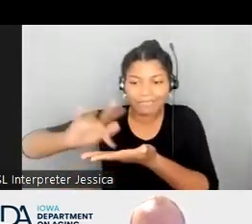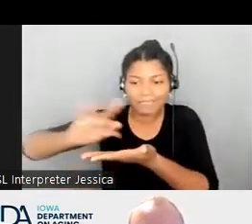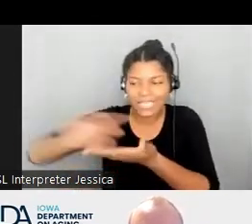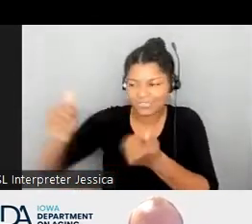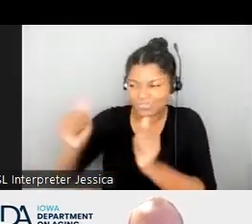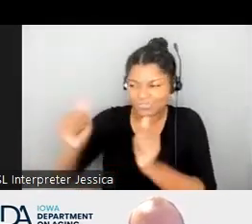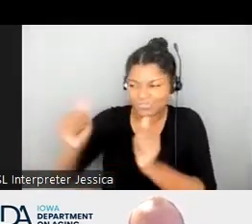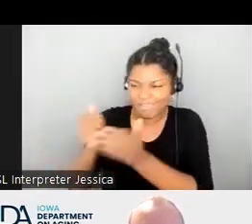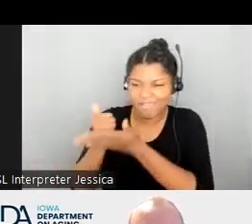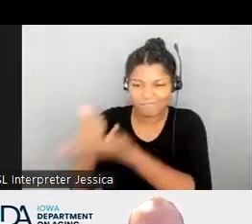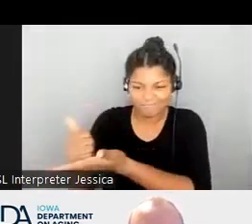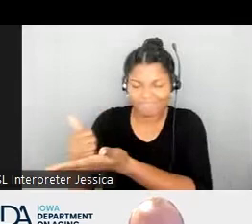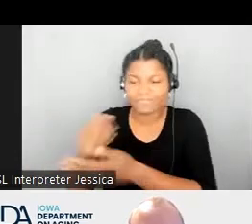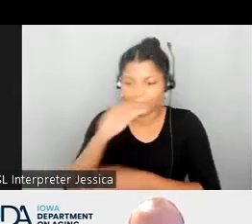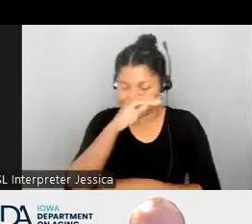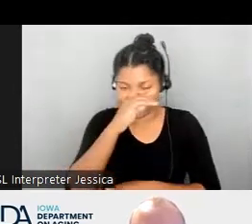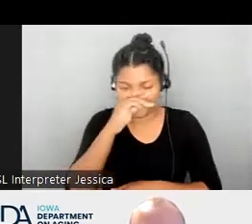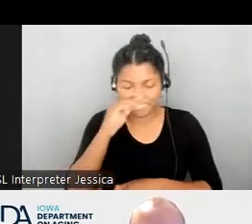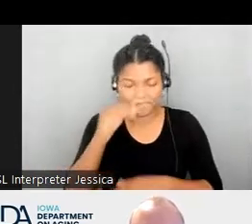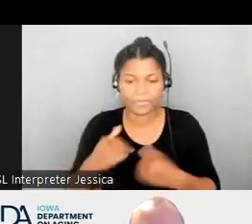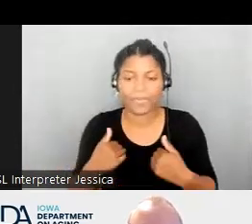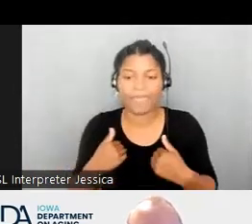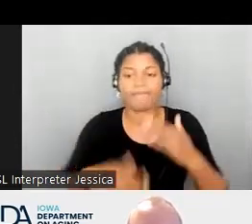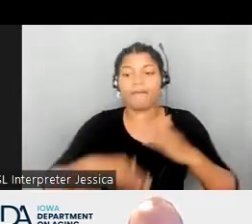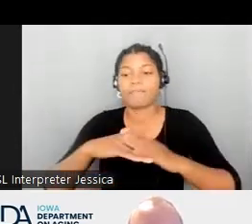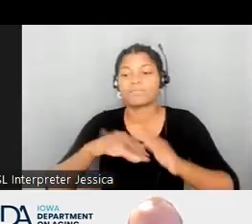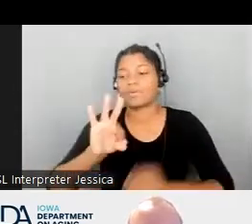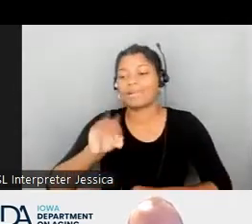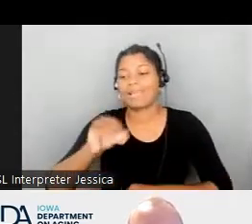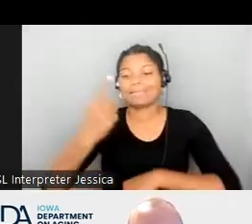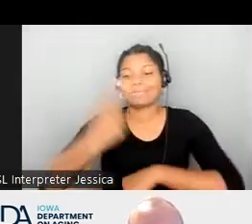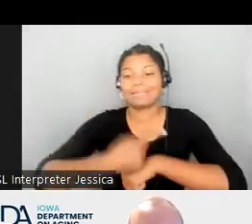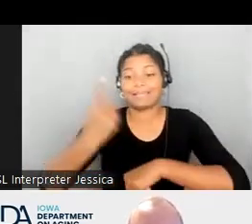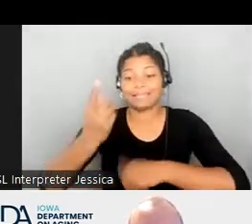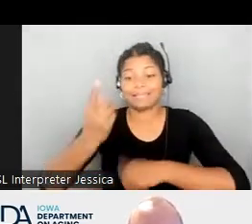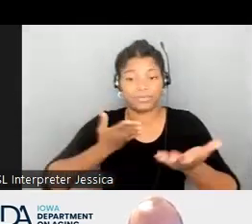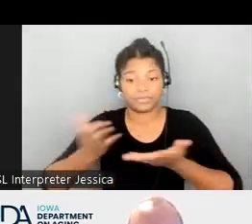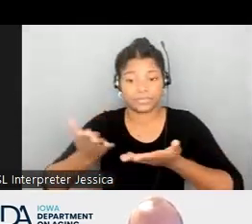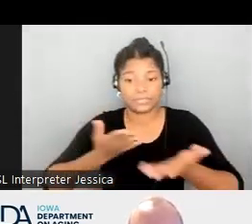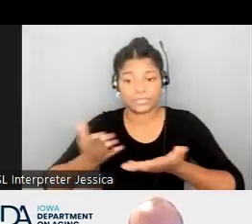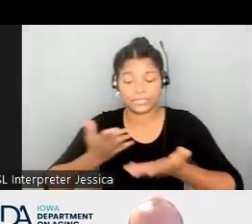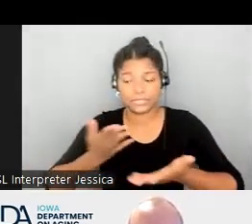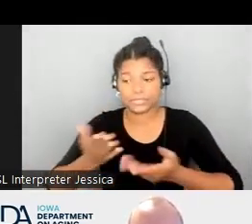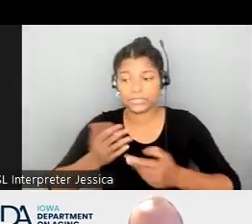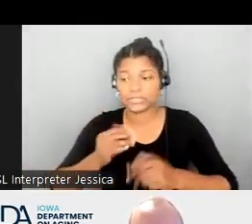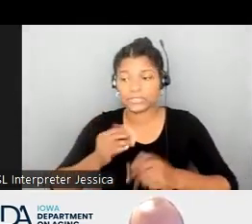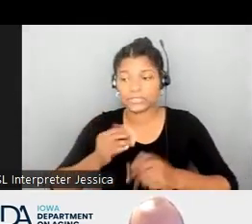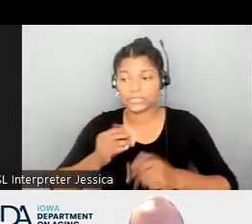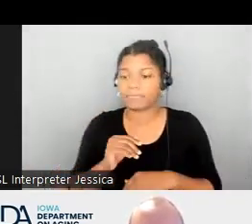We provide up to 90 days of intensive services for them based on their needs and preferences